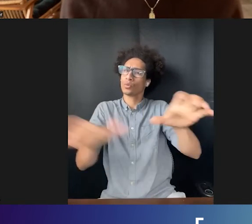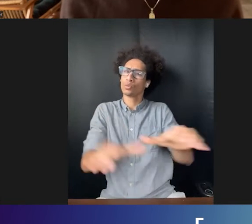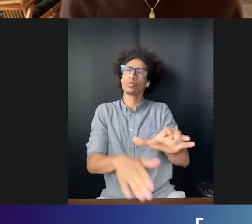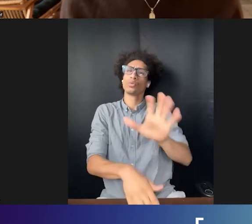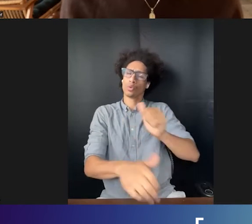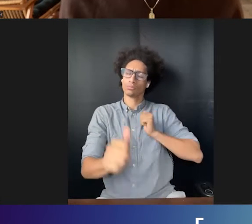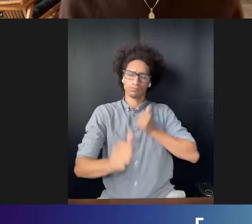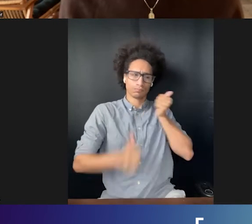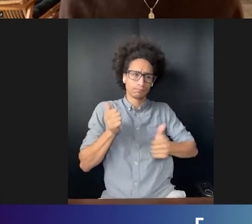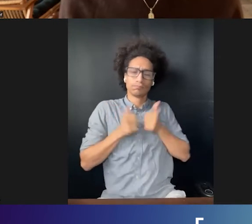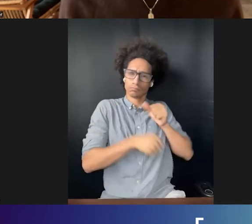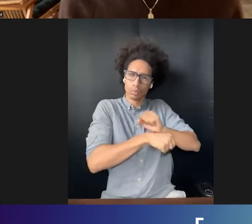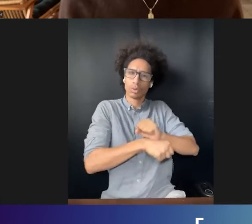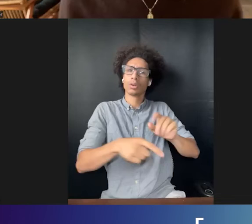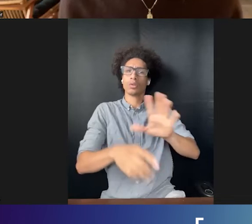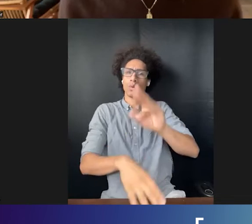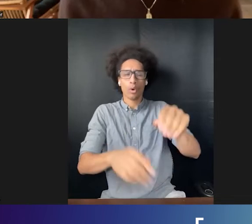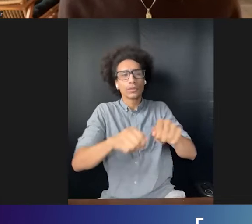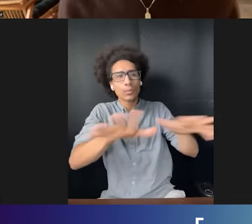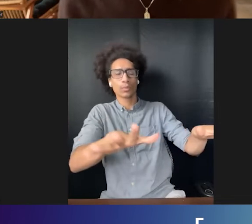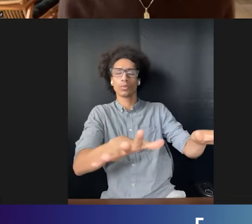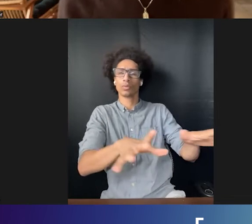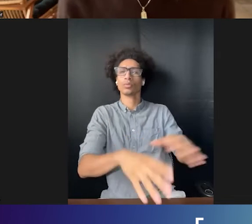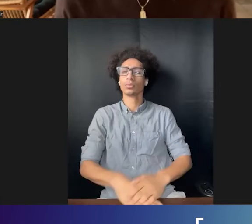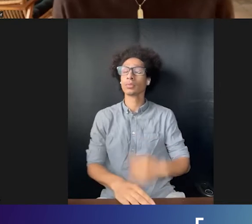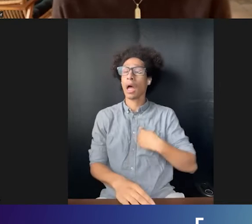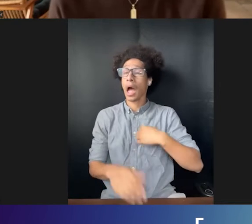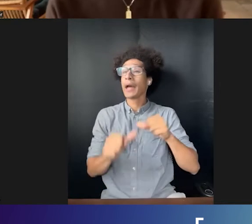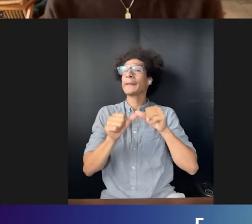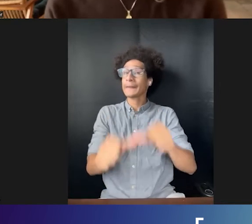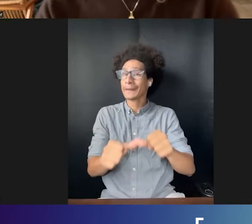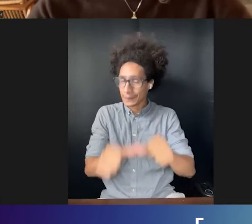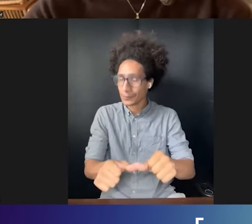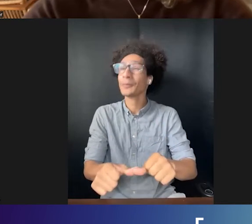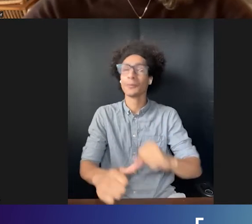So I think I continue to learn that lesson over and over.